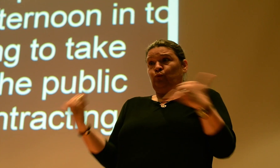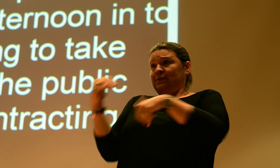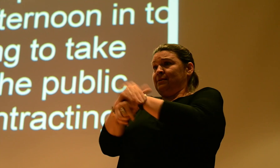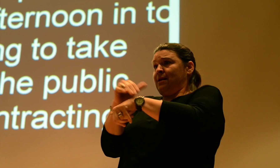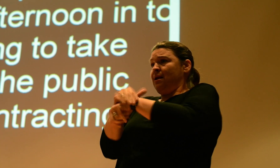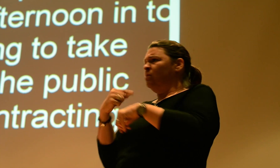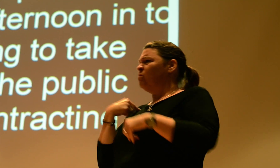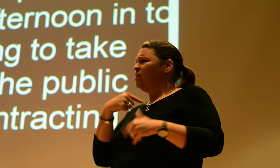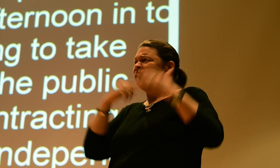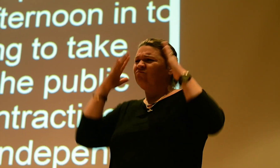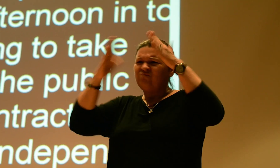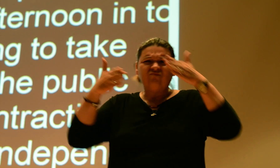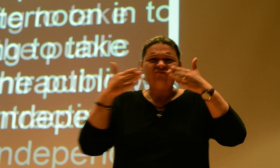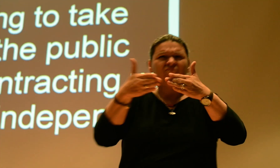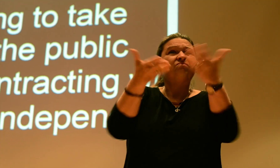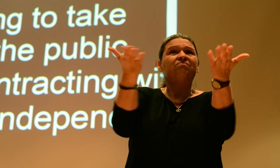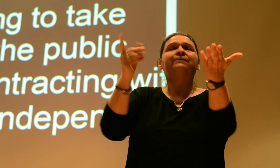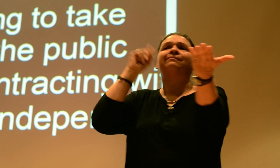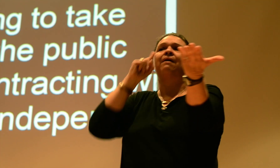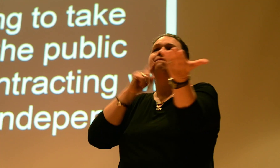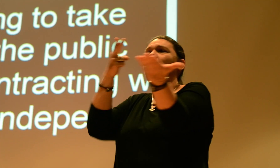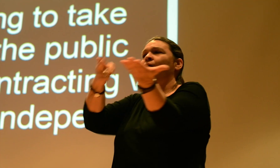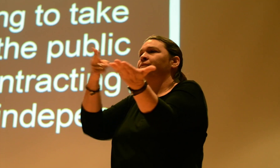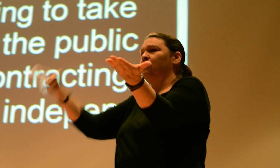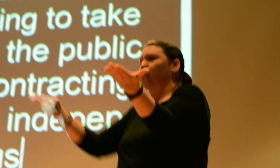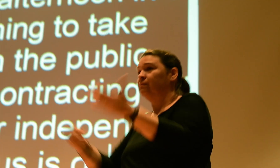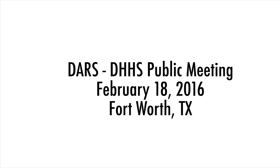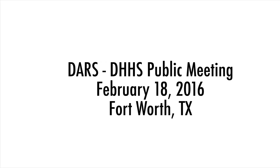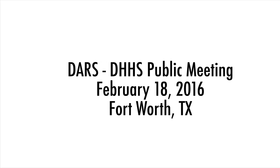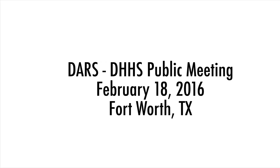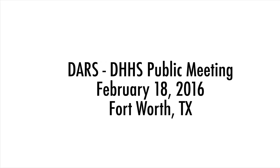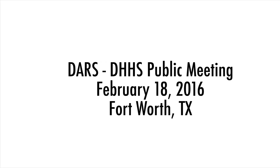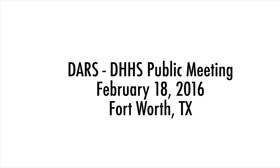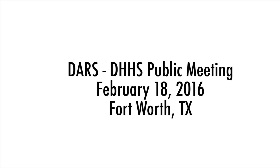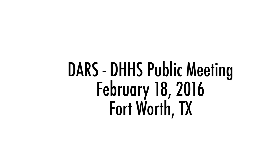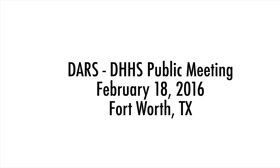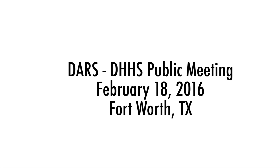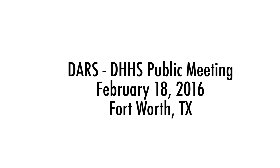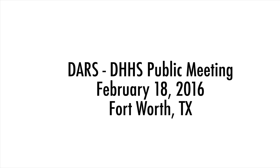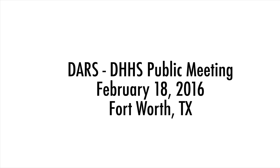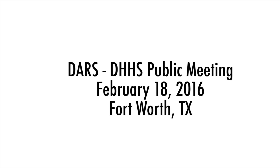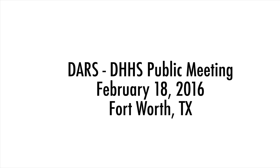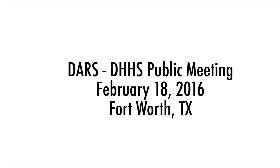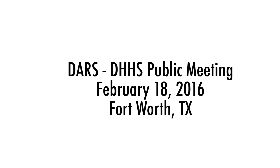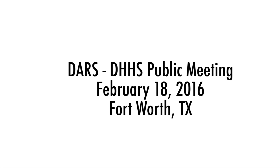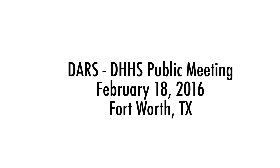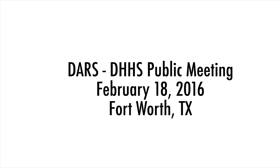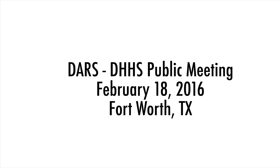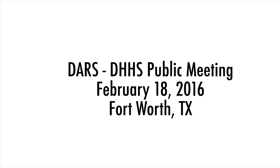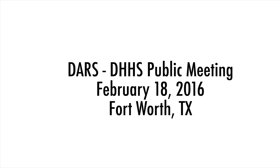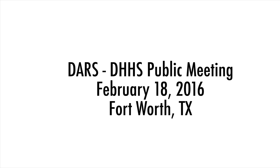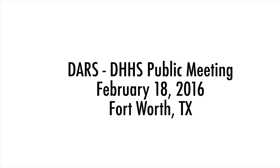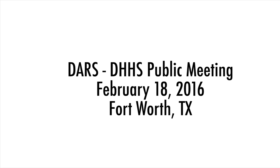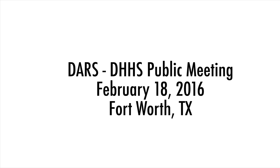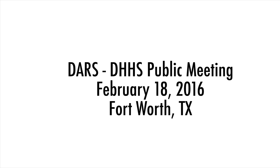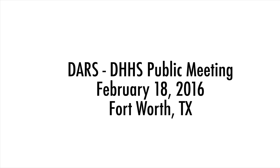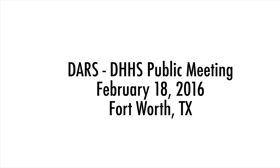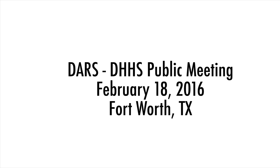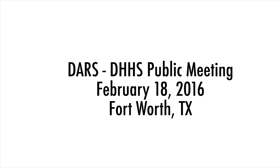Presenter: Tonight, this meeting is focused on you, the deaf and hard of hearing [Text slide: black text on white. It reads: DARS-DHHS Public Meeting February 18, 2016 Fort Worth, TX]